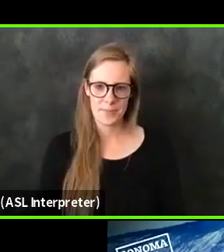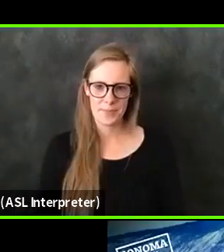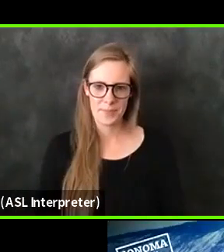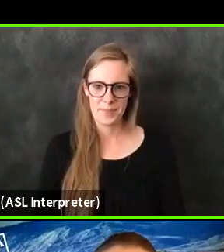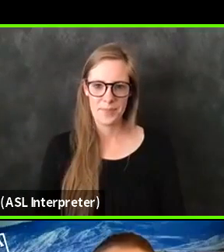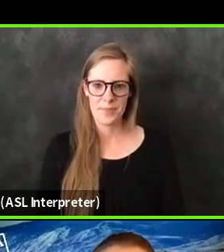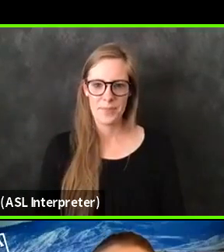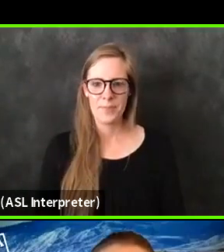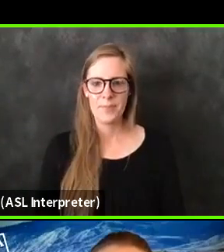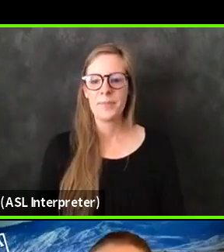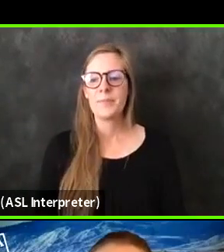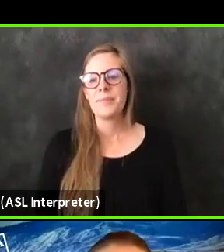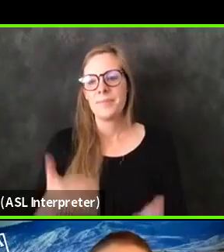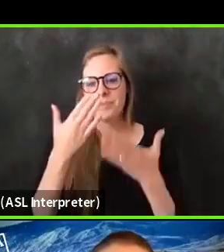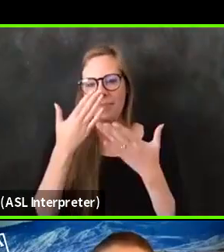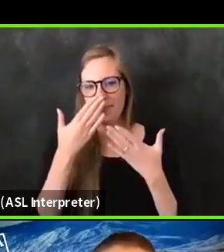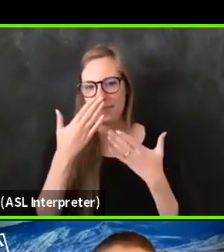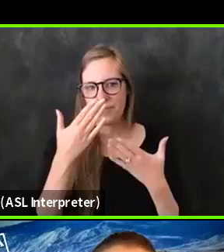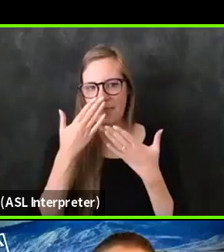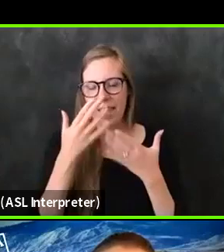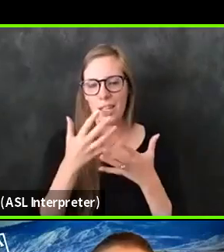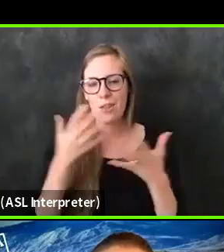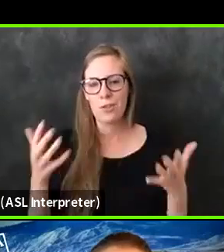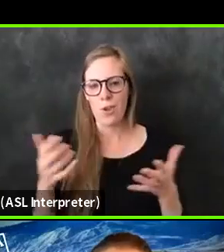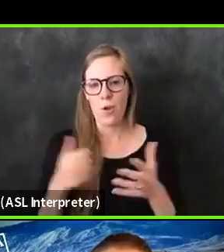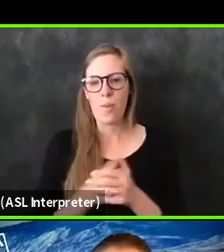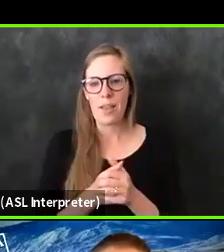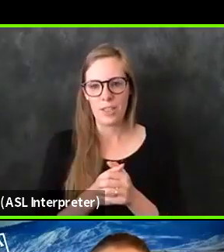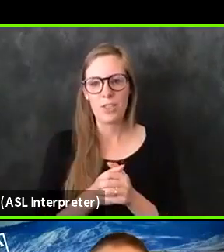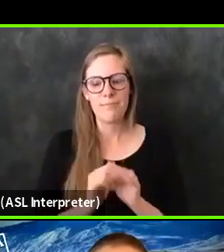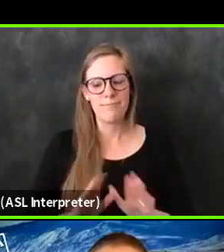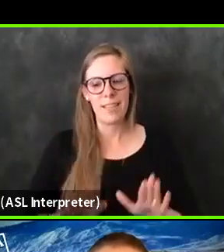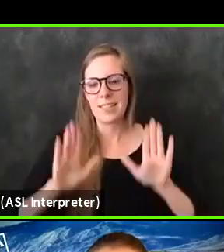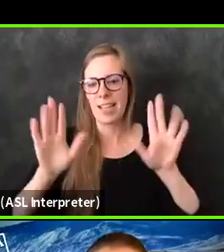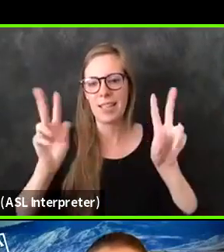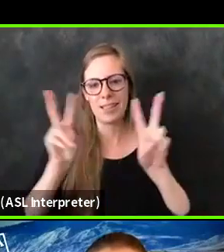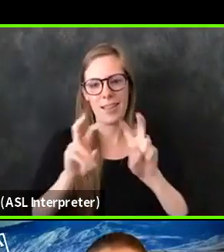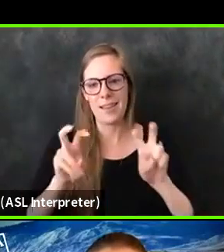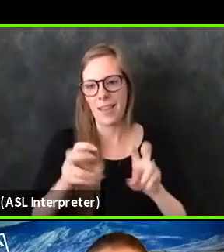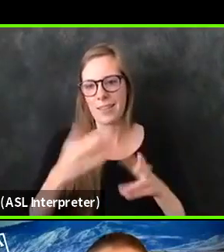Thank you so much, as always, Ken, for the excellent analysis and for sharing that data with the community.